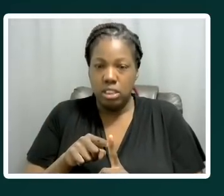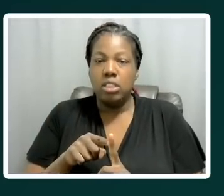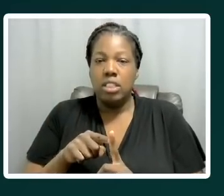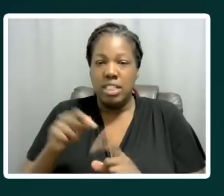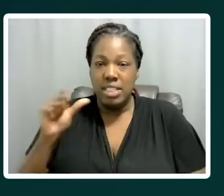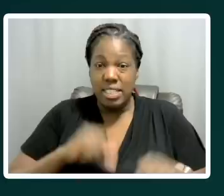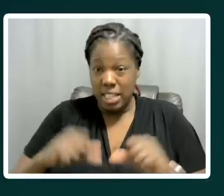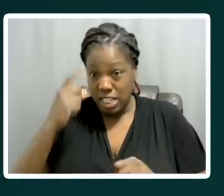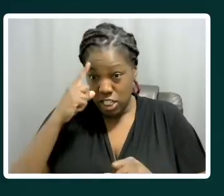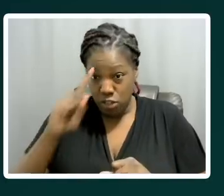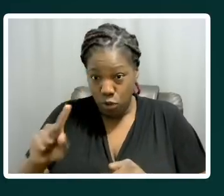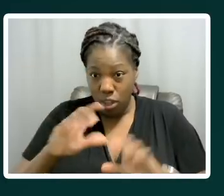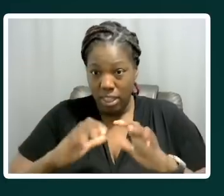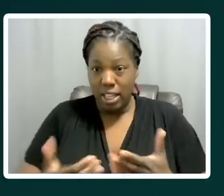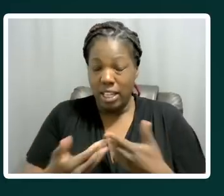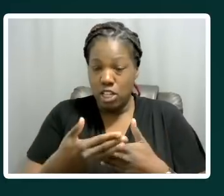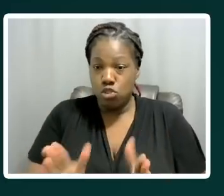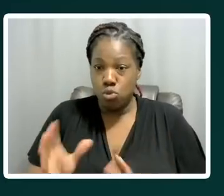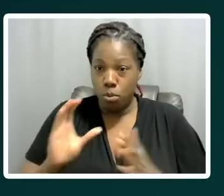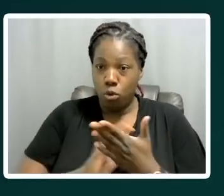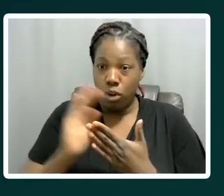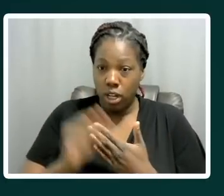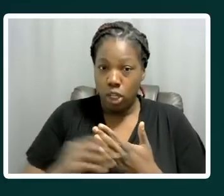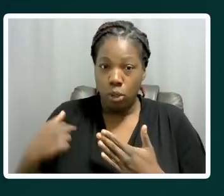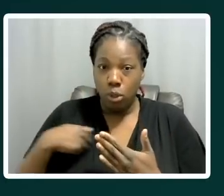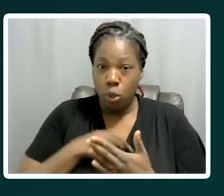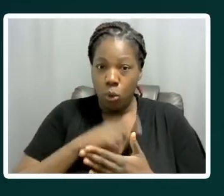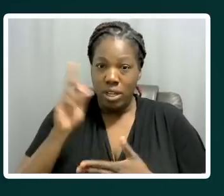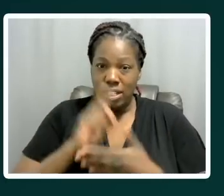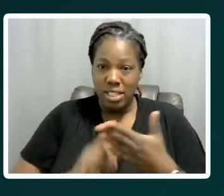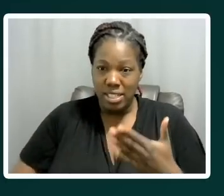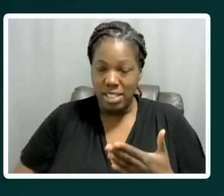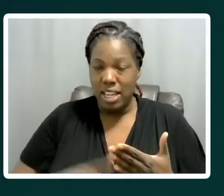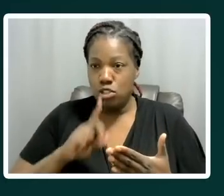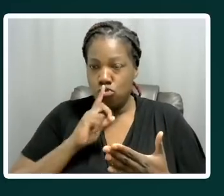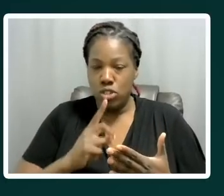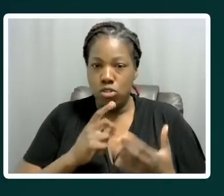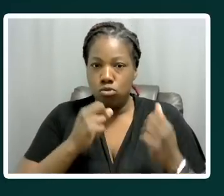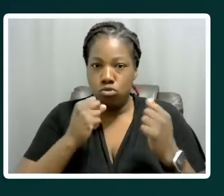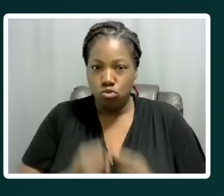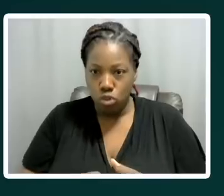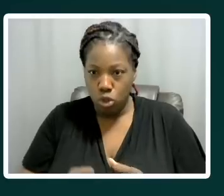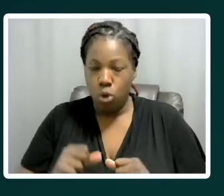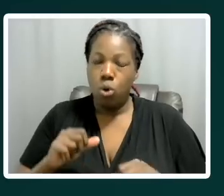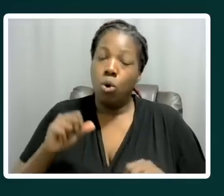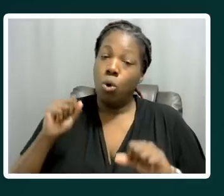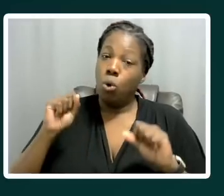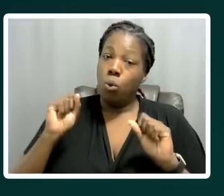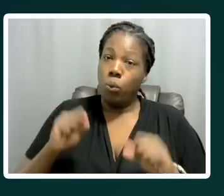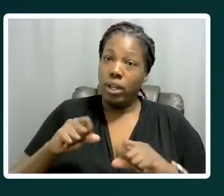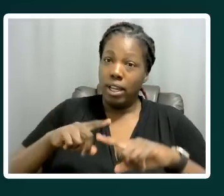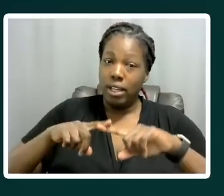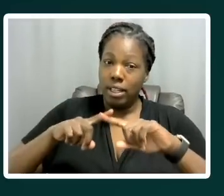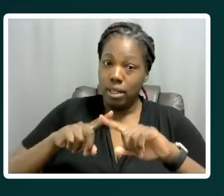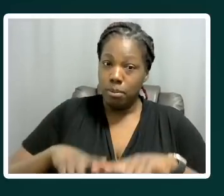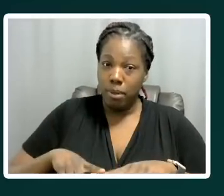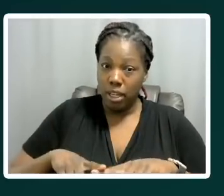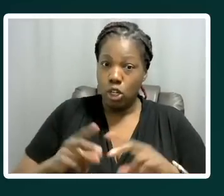that we develop at SSEC use very heavily, and so we're able to lean on the curriculum developers of